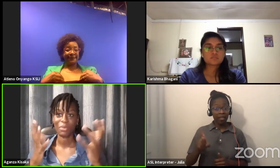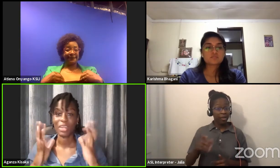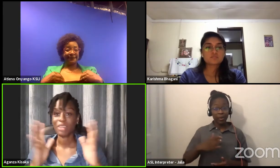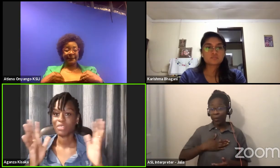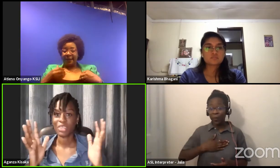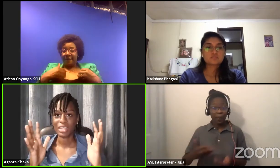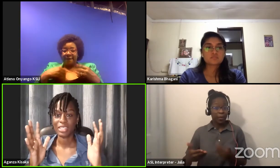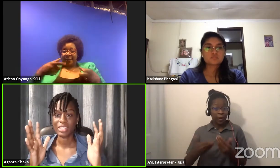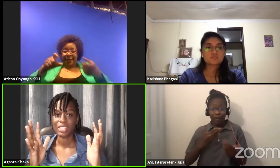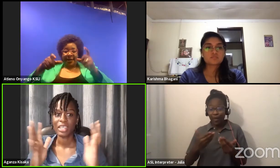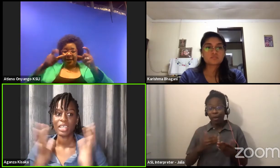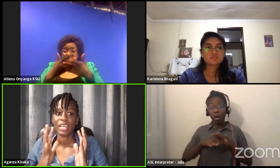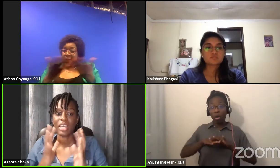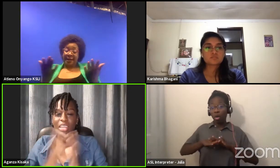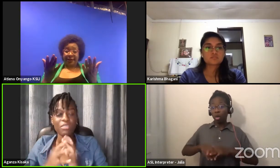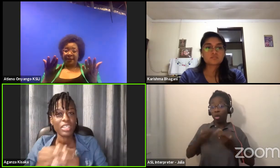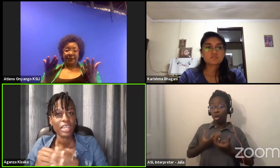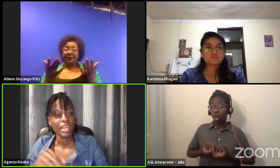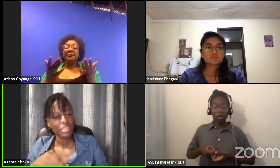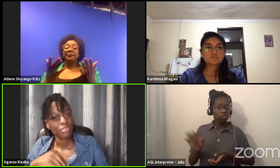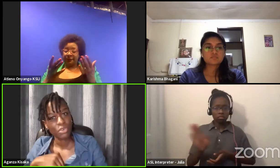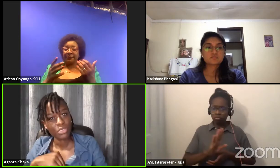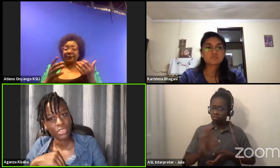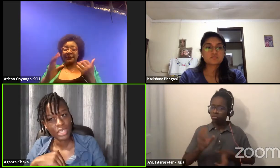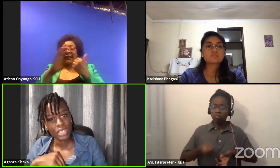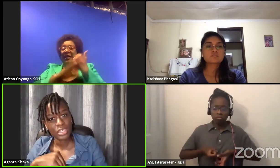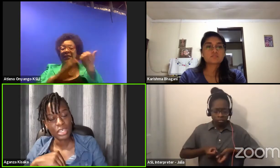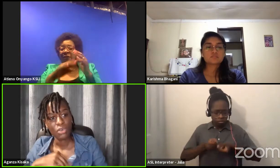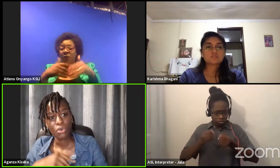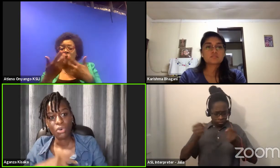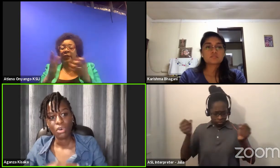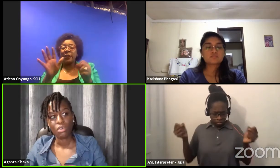whatever it is, can create a kind of whole theater